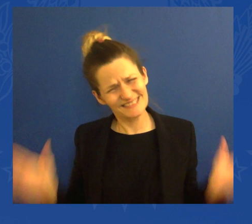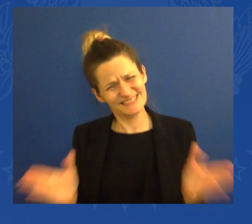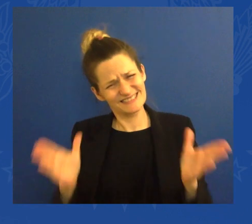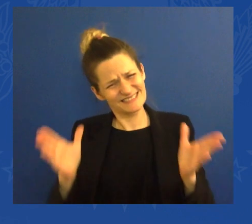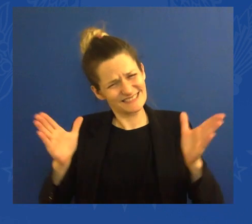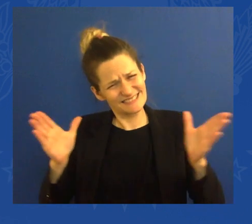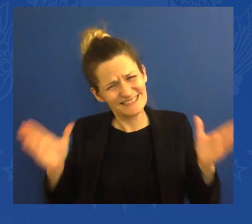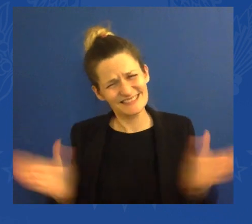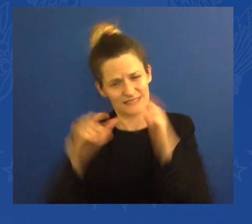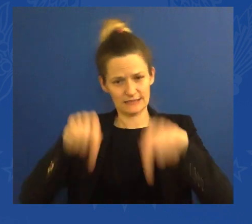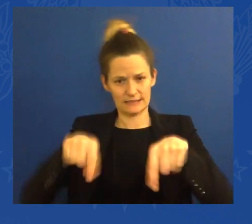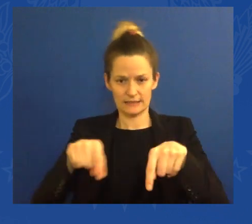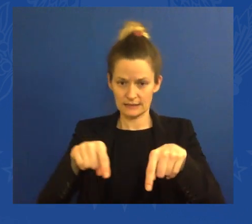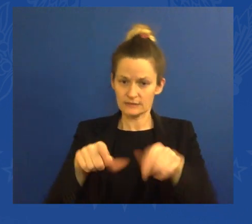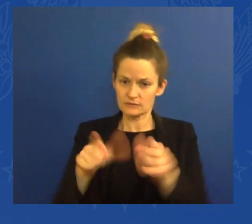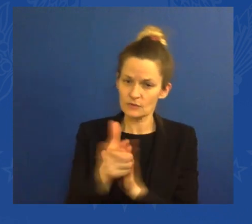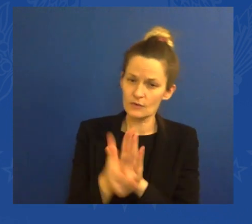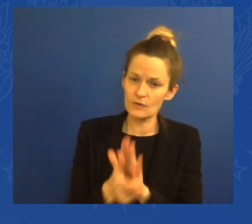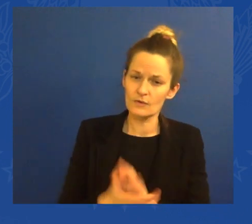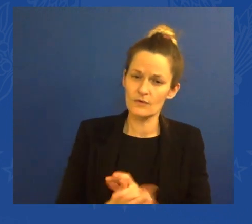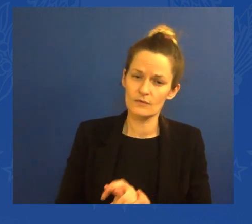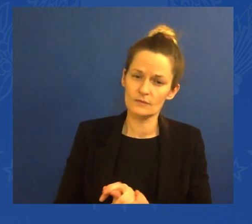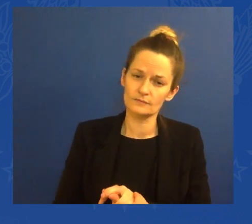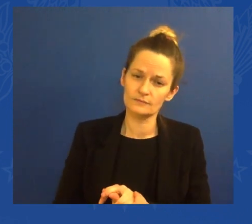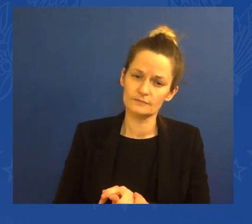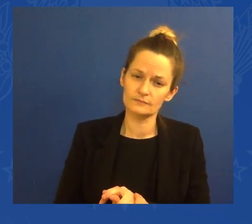we already had -- we already had the ground run --